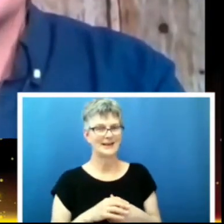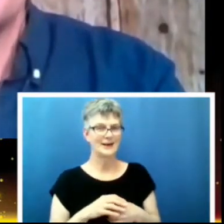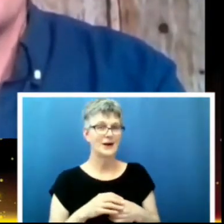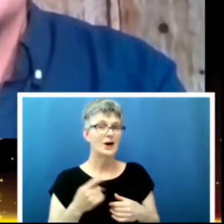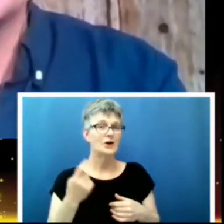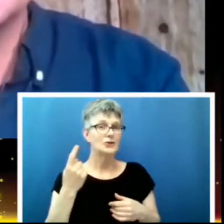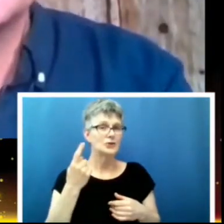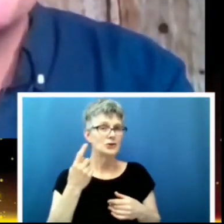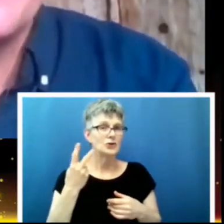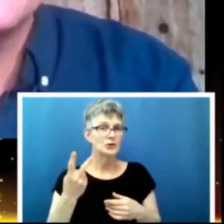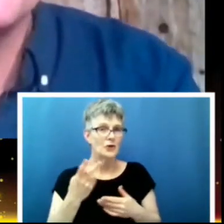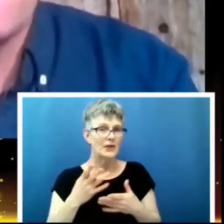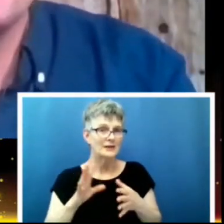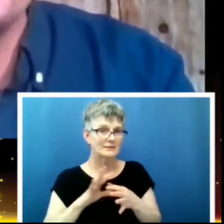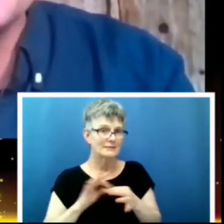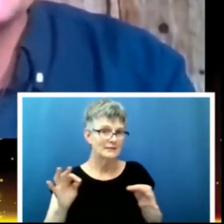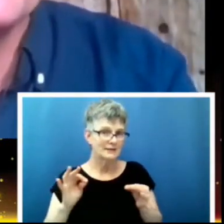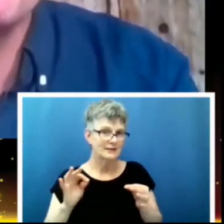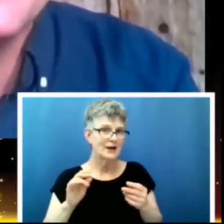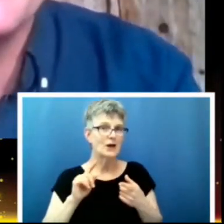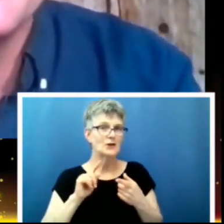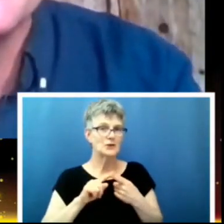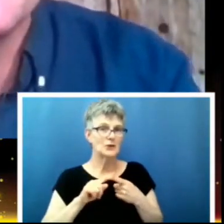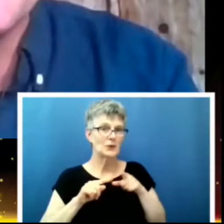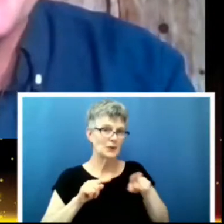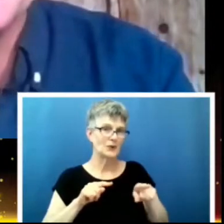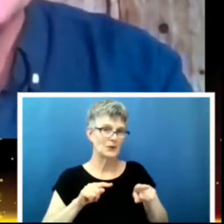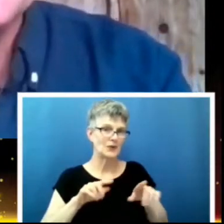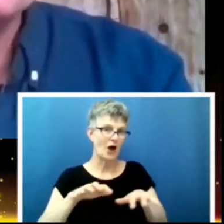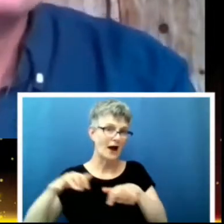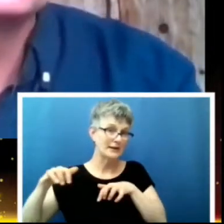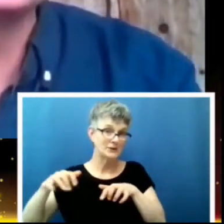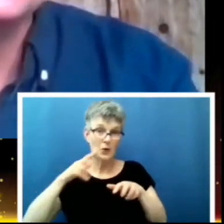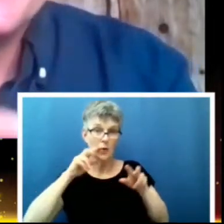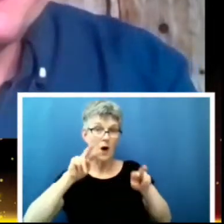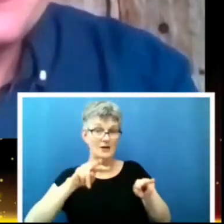One is this event is not fully scripted, okay. Not at all!